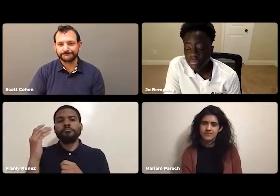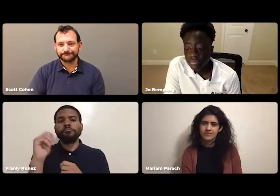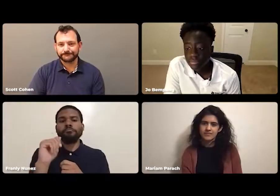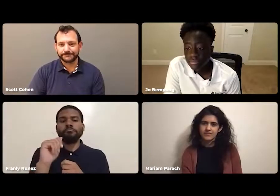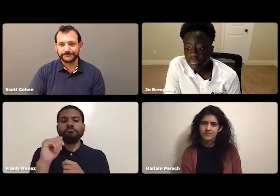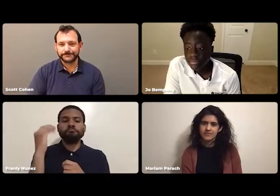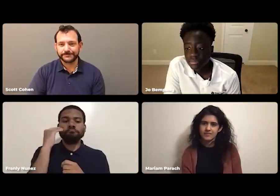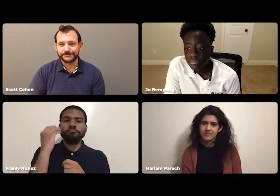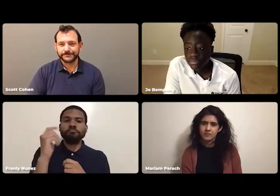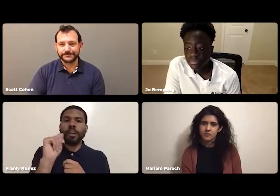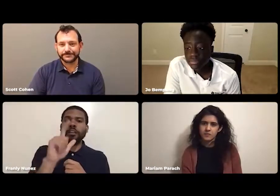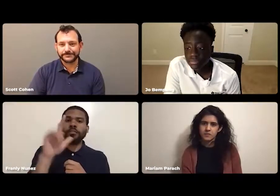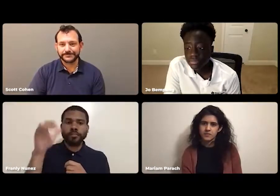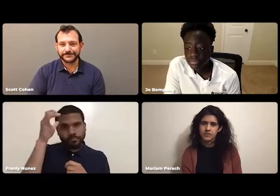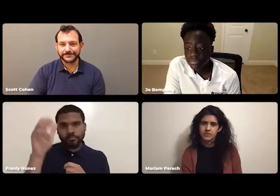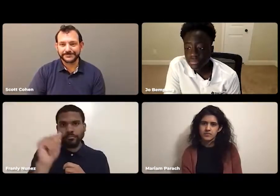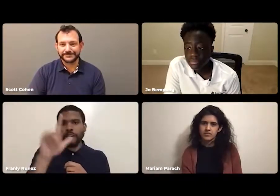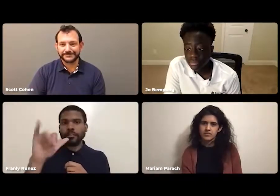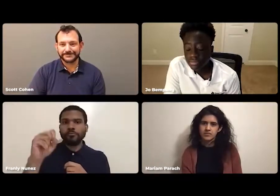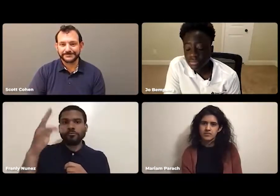They're important too.